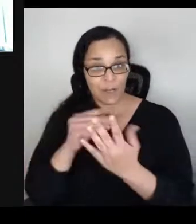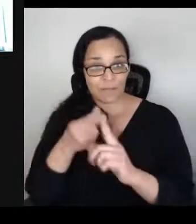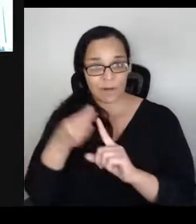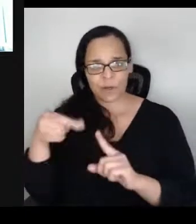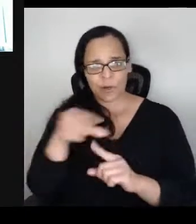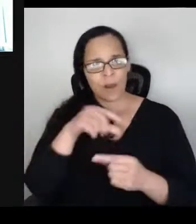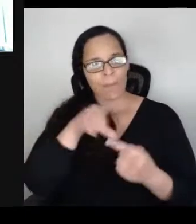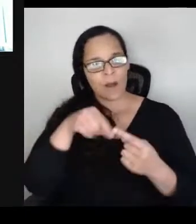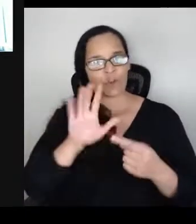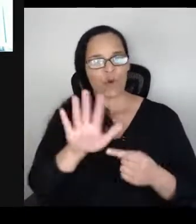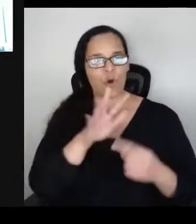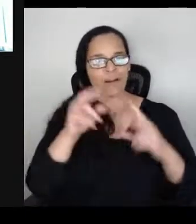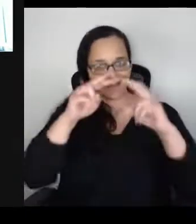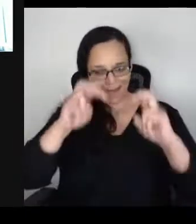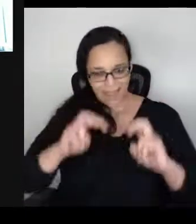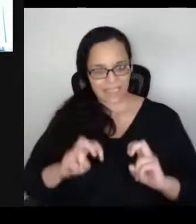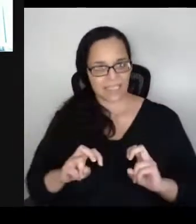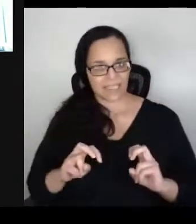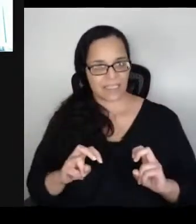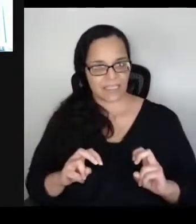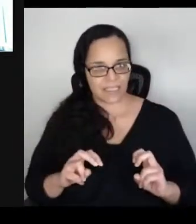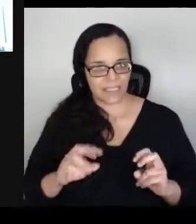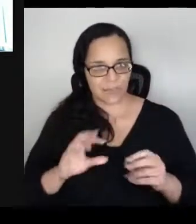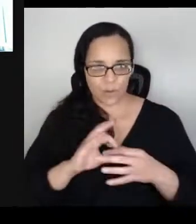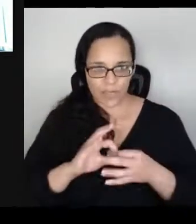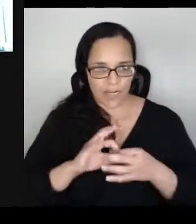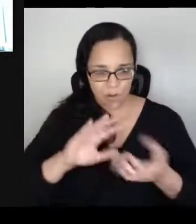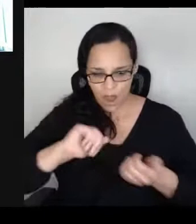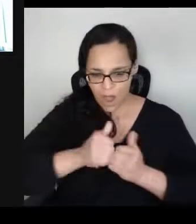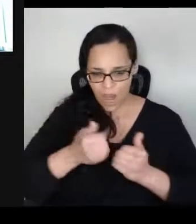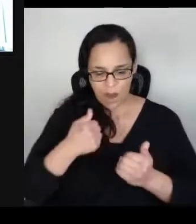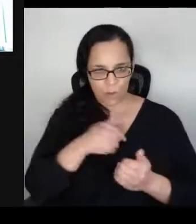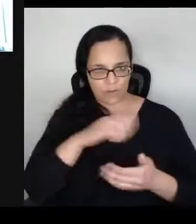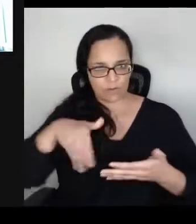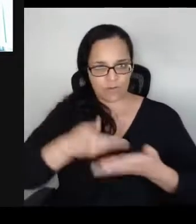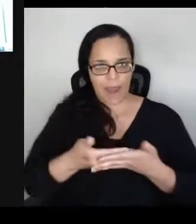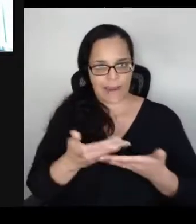for how we got to this moment and what are the lessons